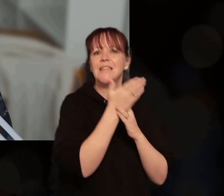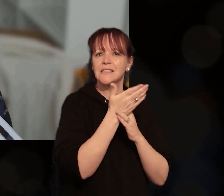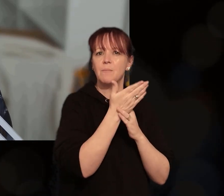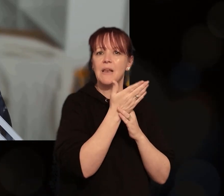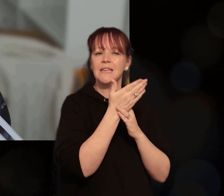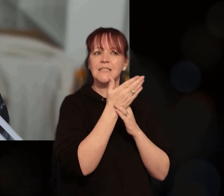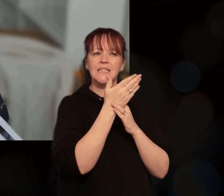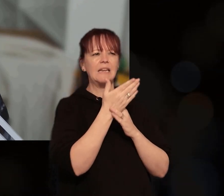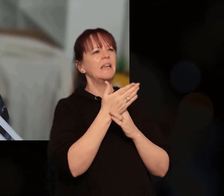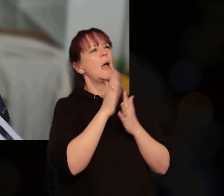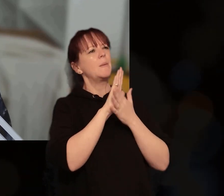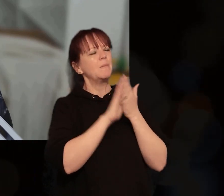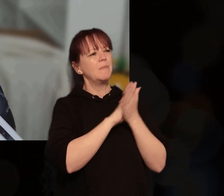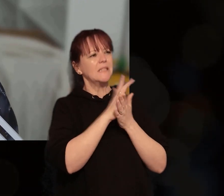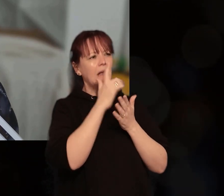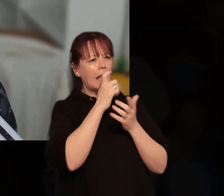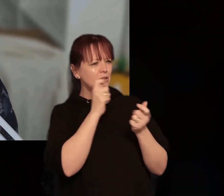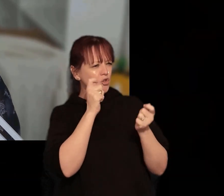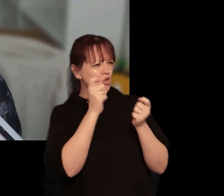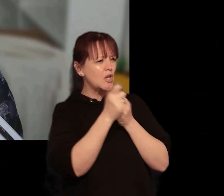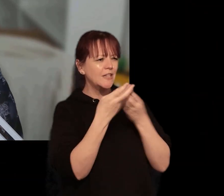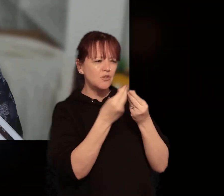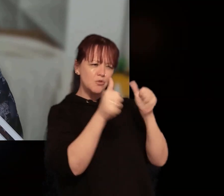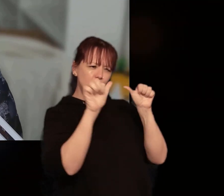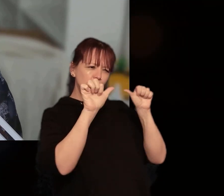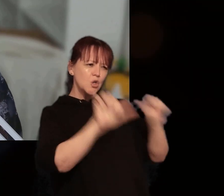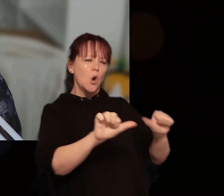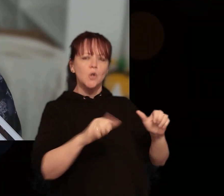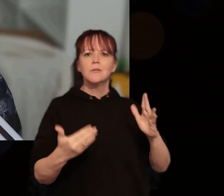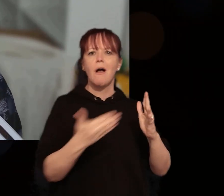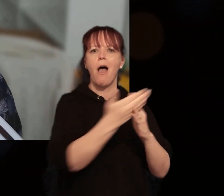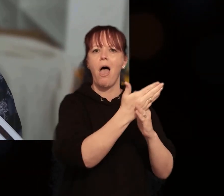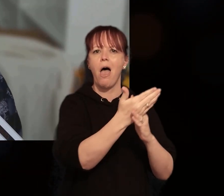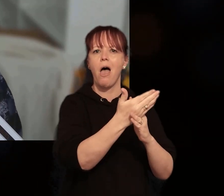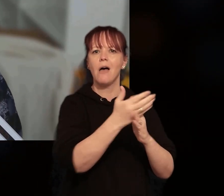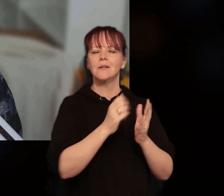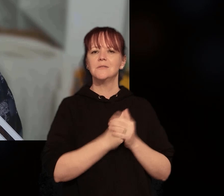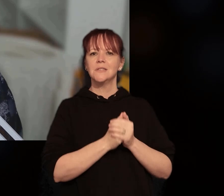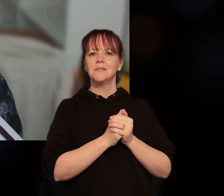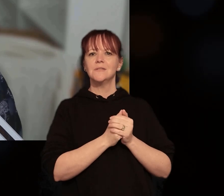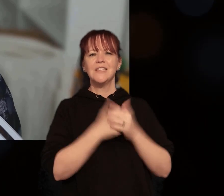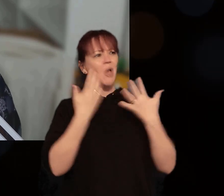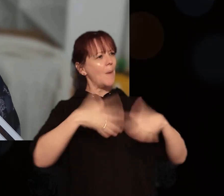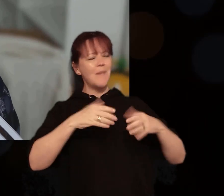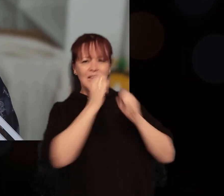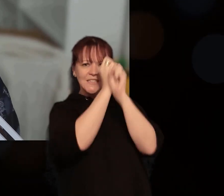for all players. It's one of those elegant ideas that really stands out and works well with the design